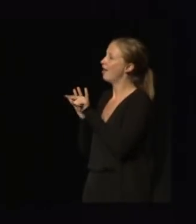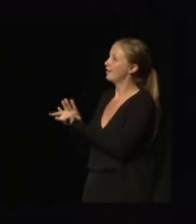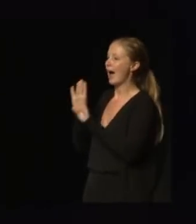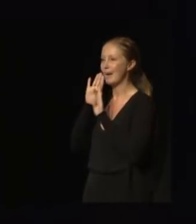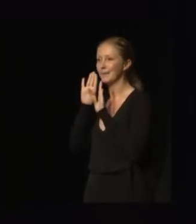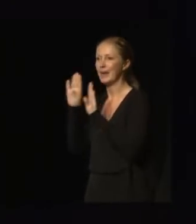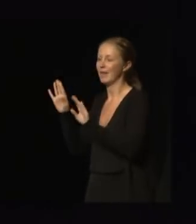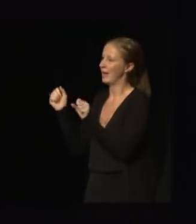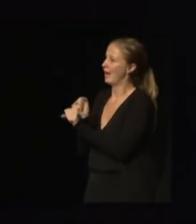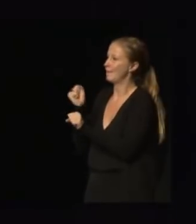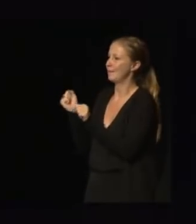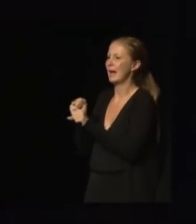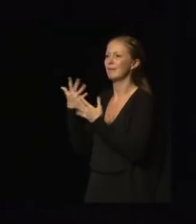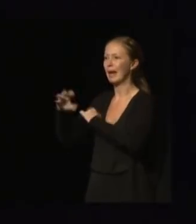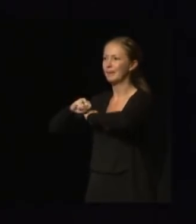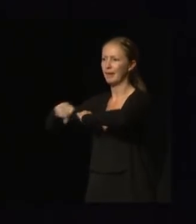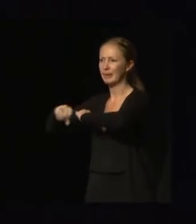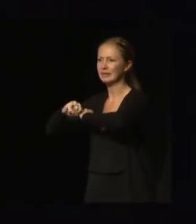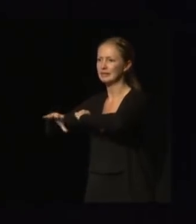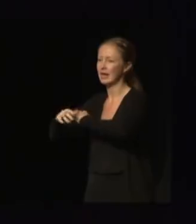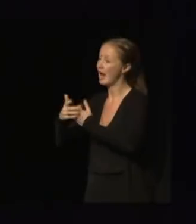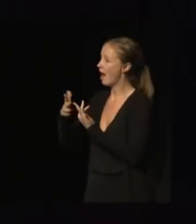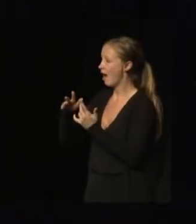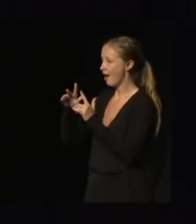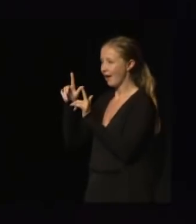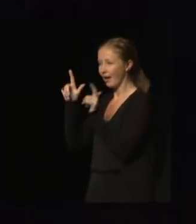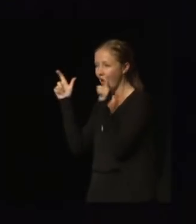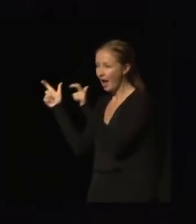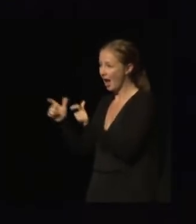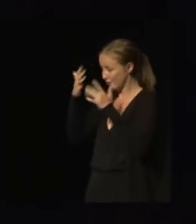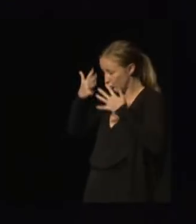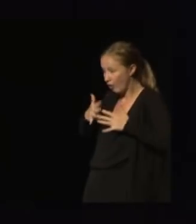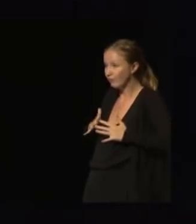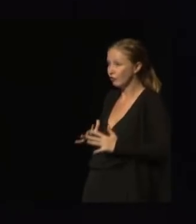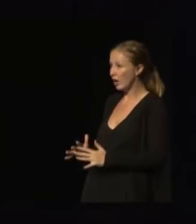Big demonstrations. Carefully, carefully costumed. Confrontations with the forces of law and order.